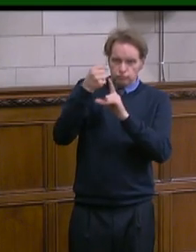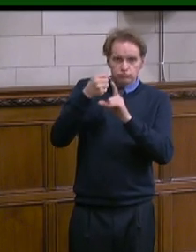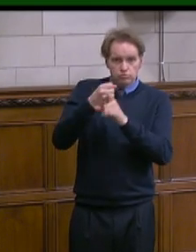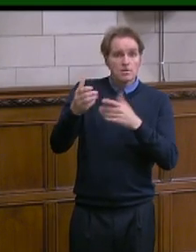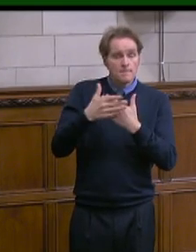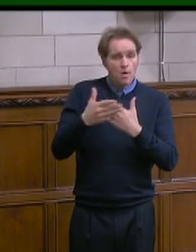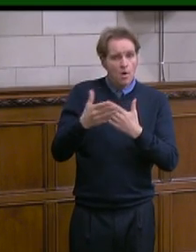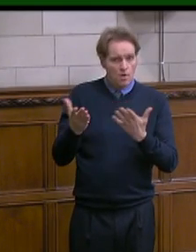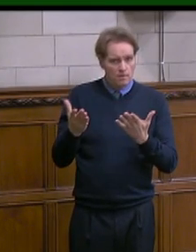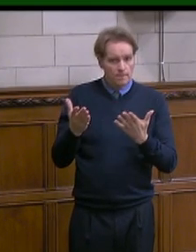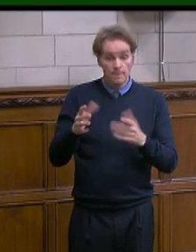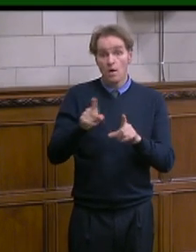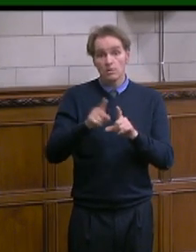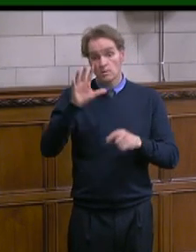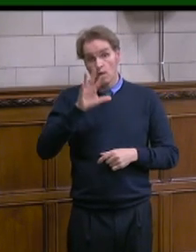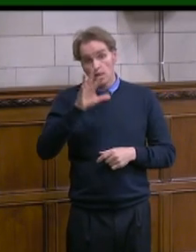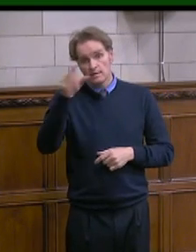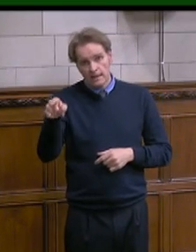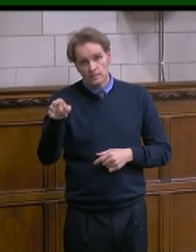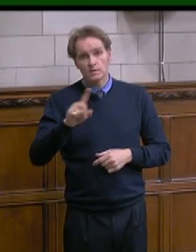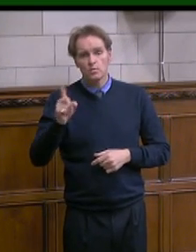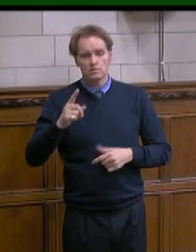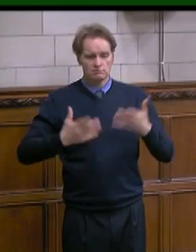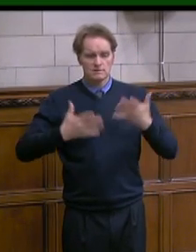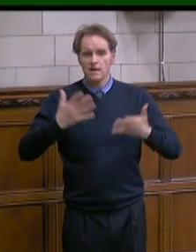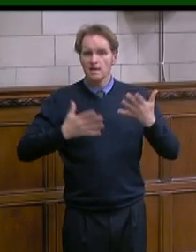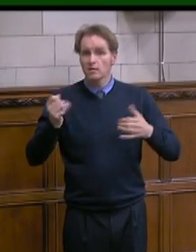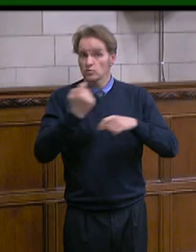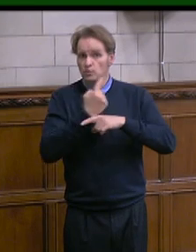I am reminded that next week is Sign Language Week.